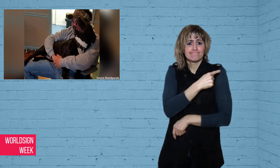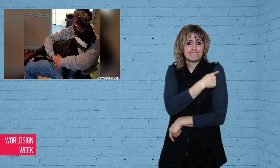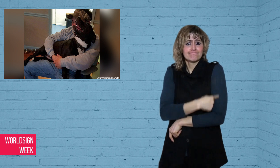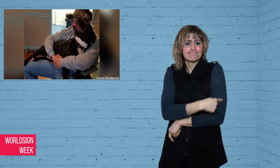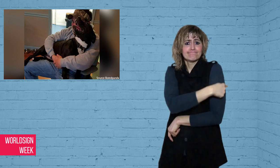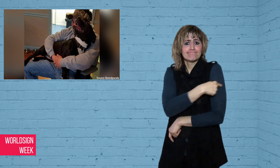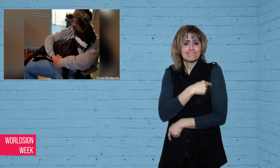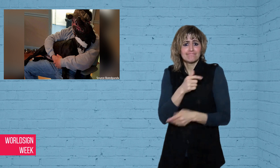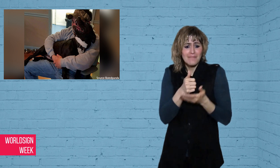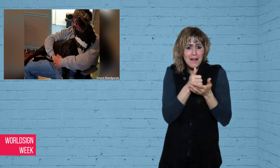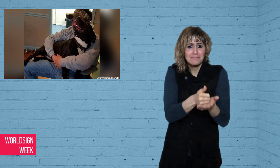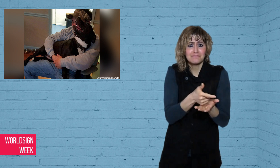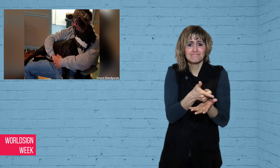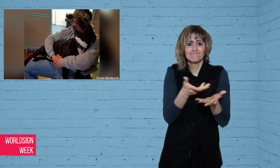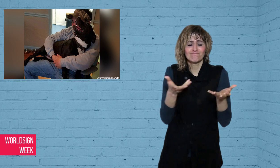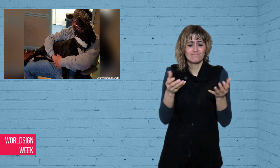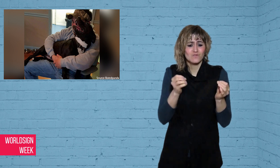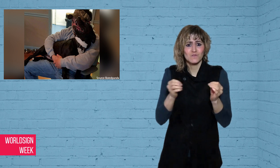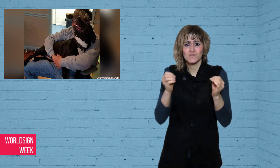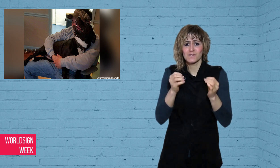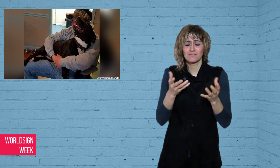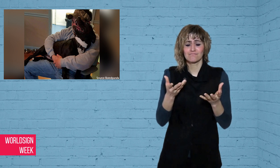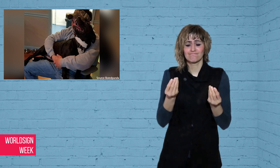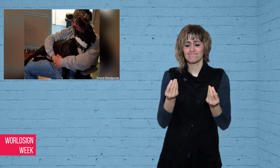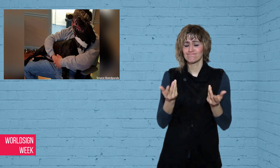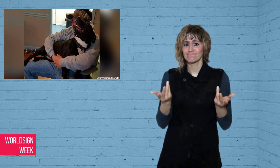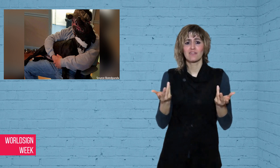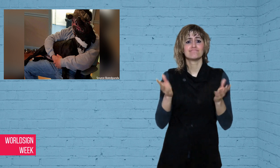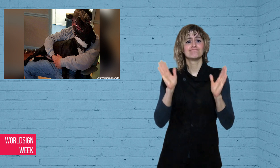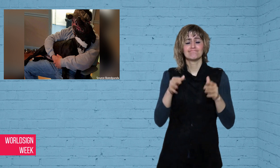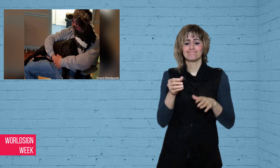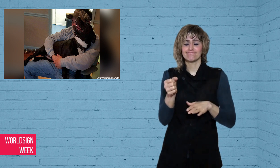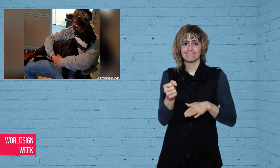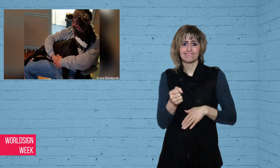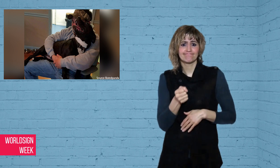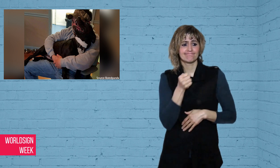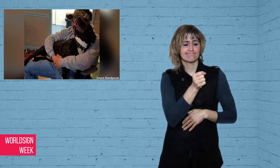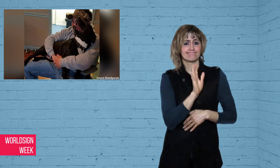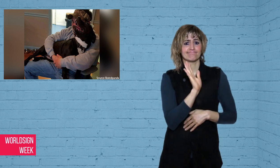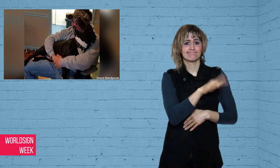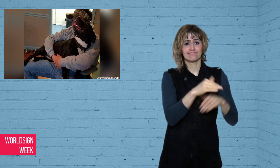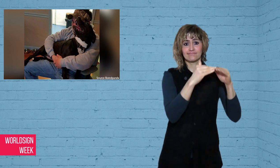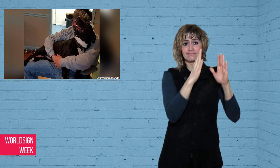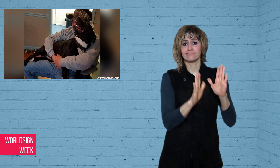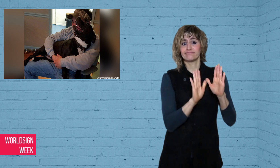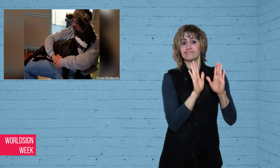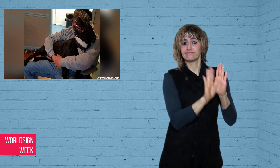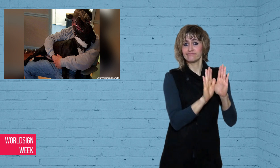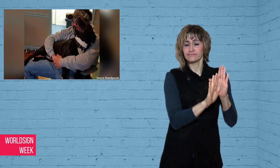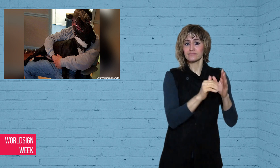afford medical treatment.